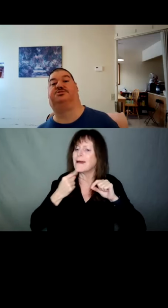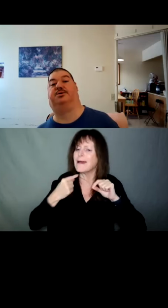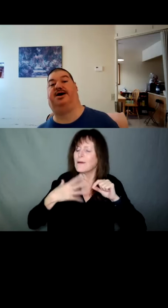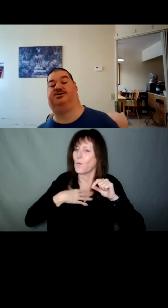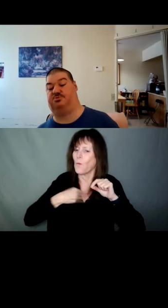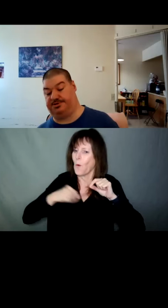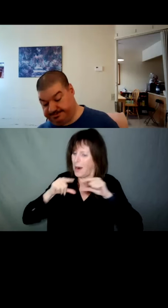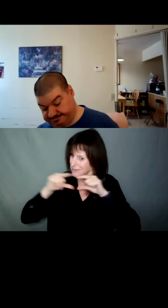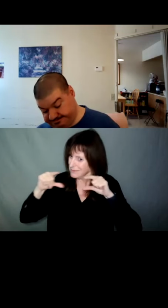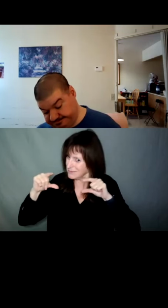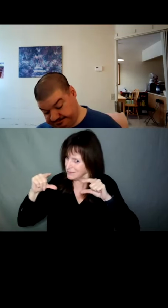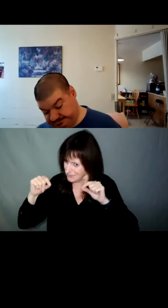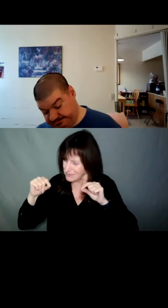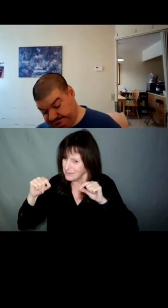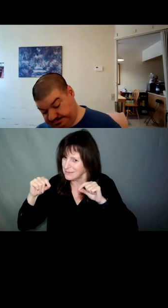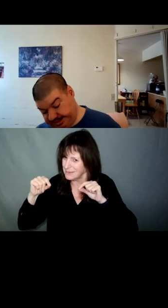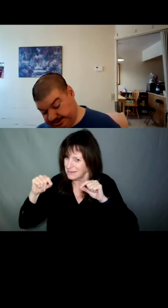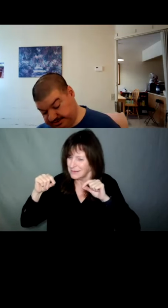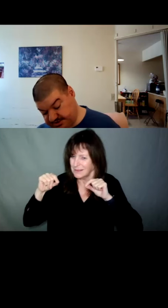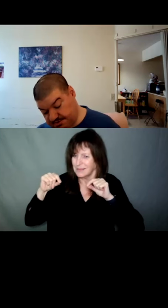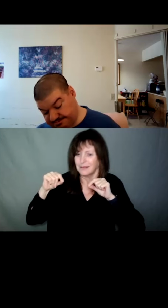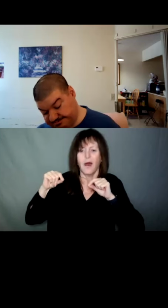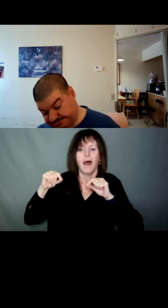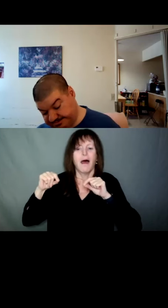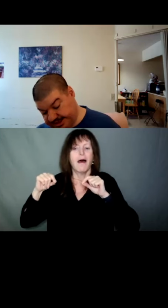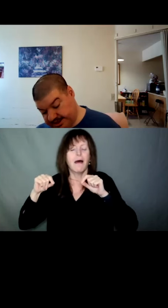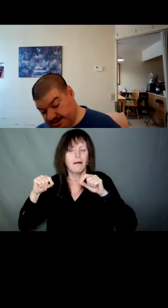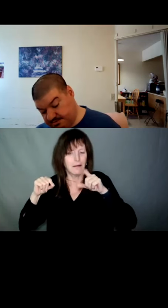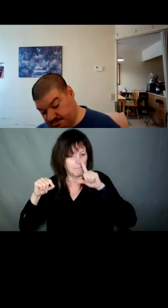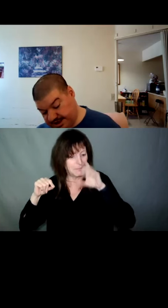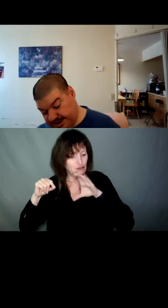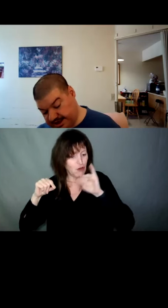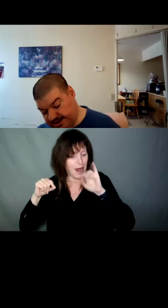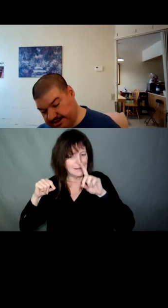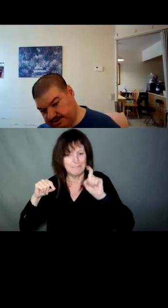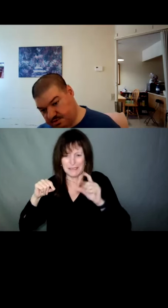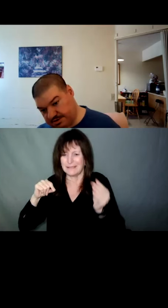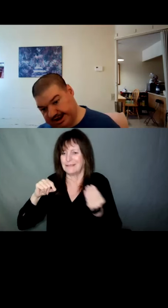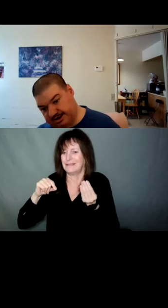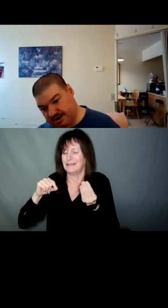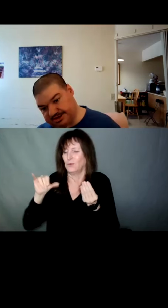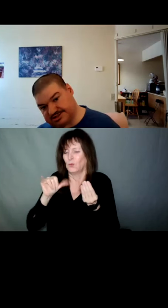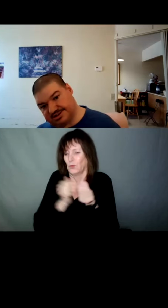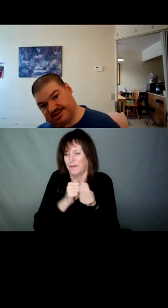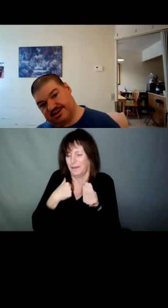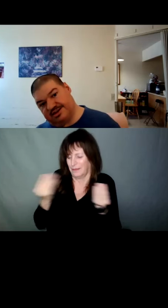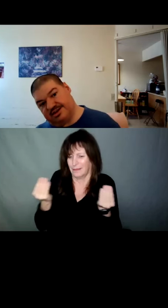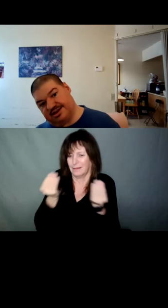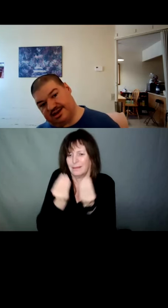and my Ontario health card . I have the old red and white so I needed to bring a picture